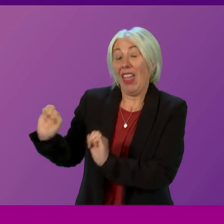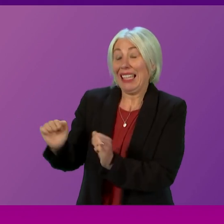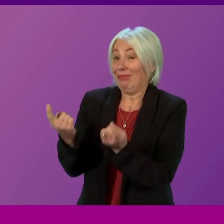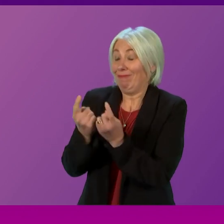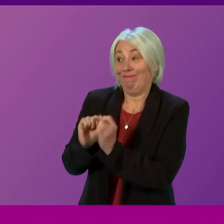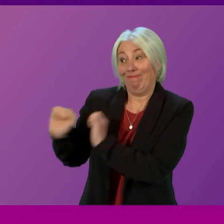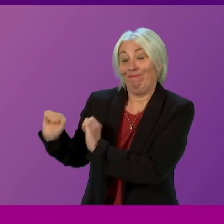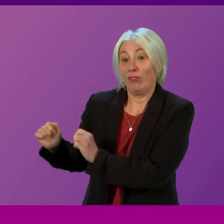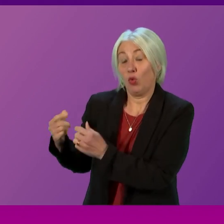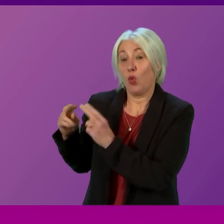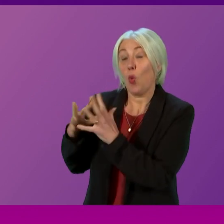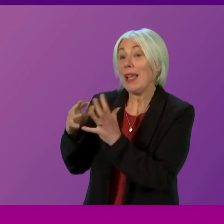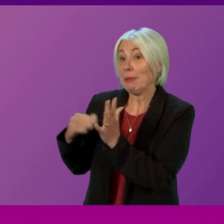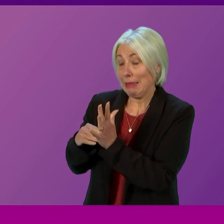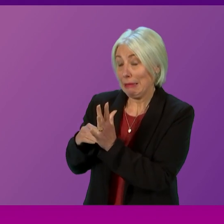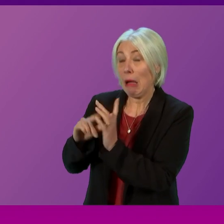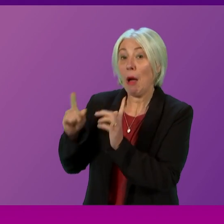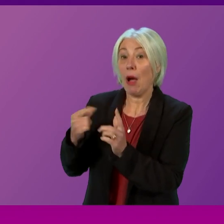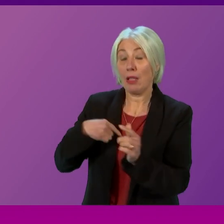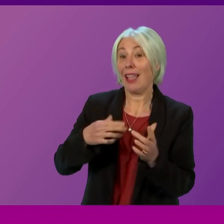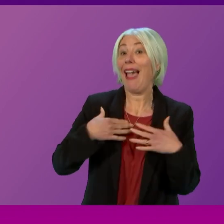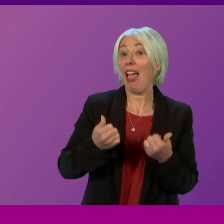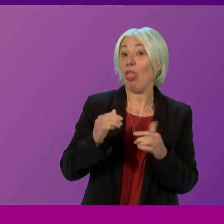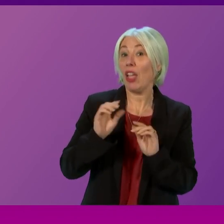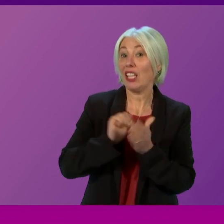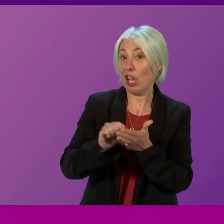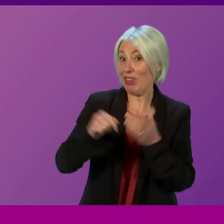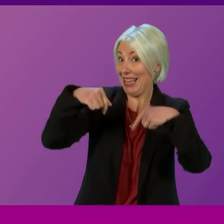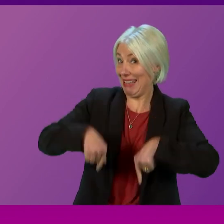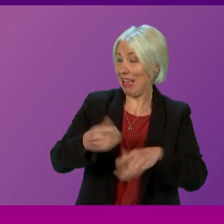discussed the issue with the United Kingdom Government to seek assurances about supply